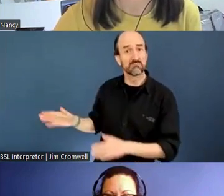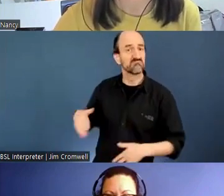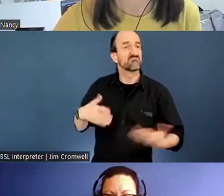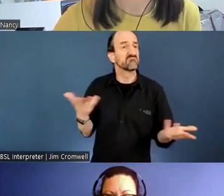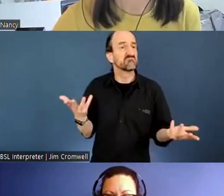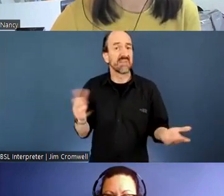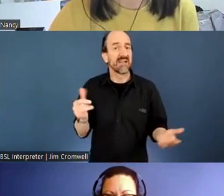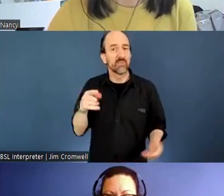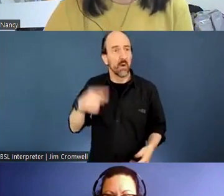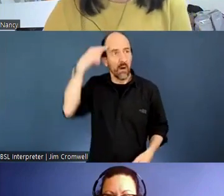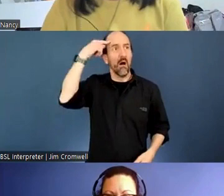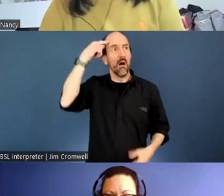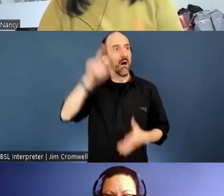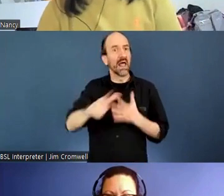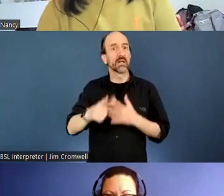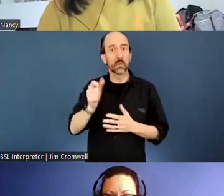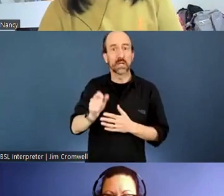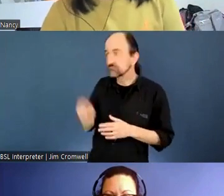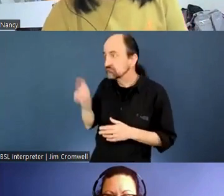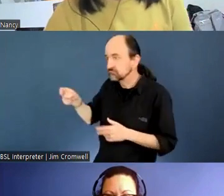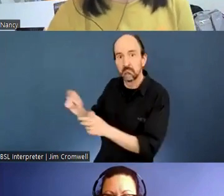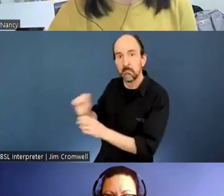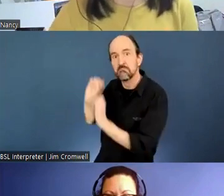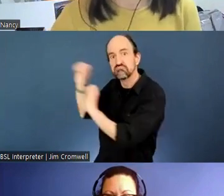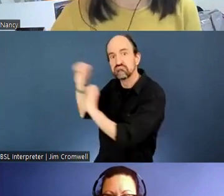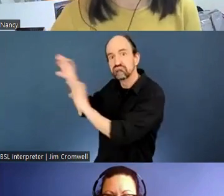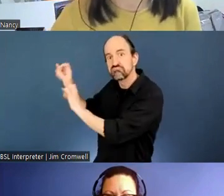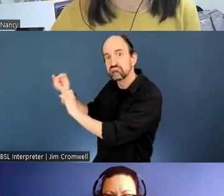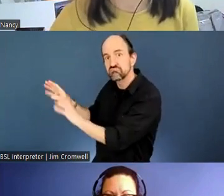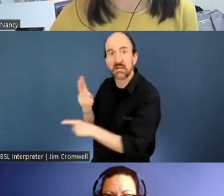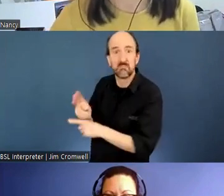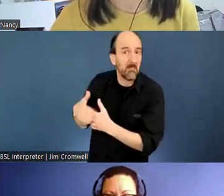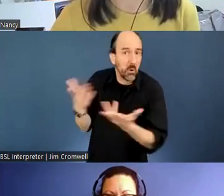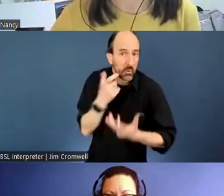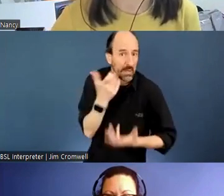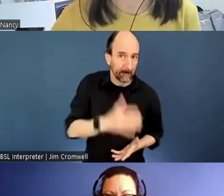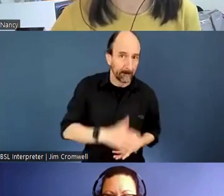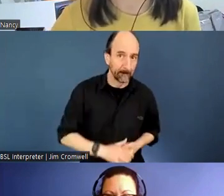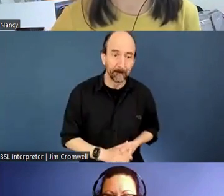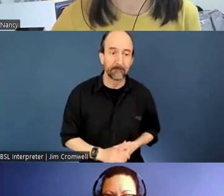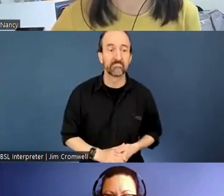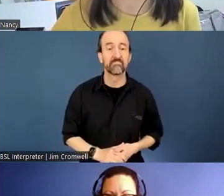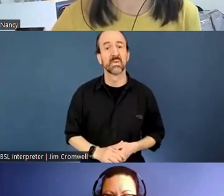benefits please feel free to add them to that but thank you for these. Nancy I appreciate them